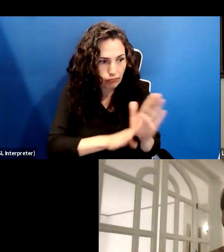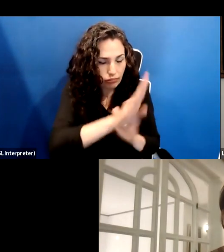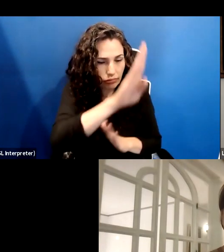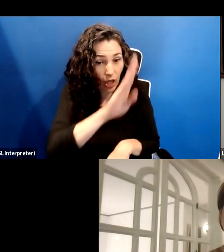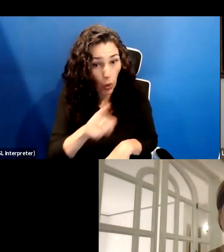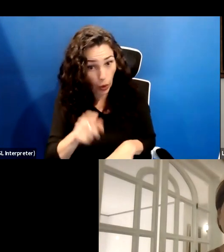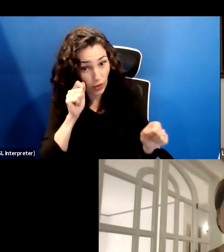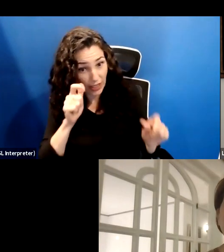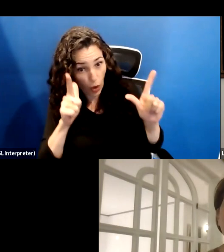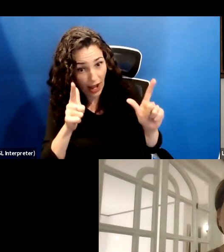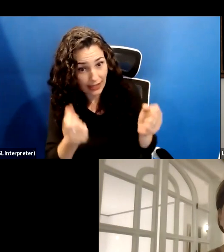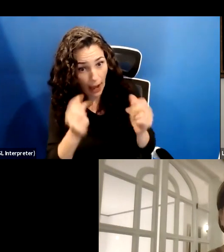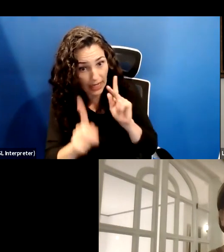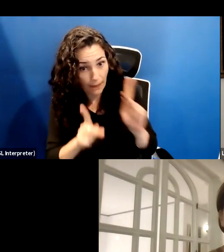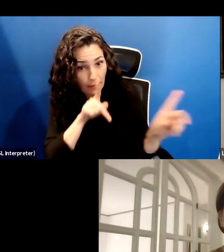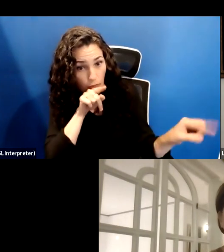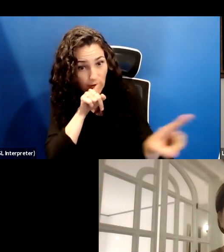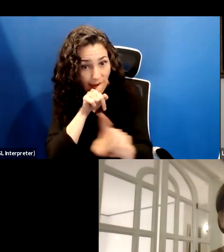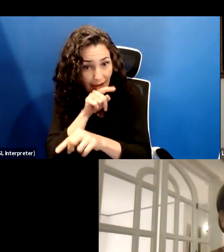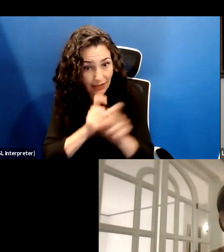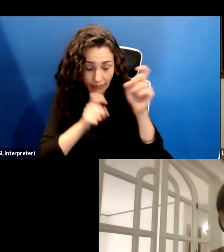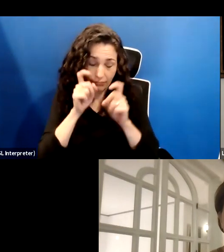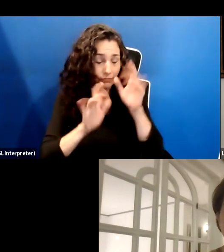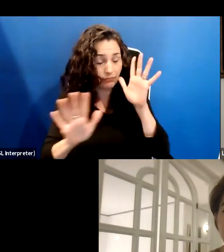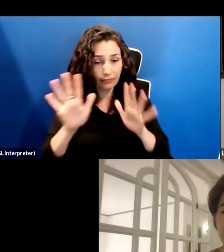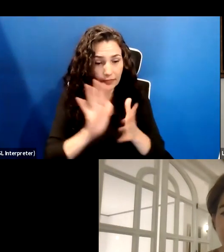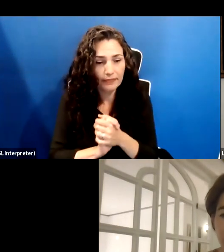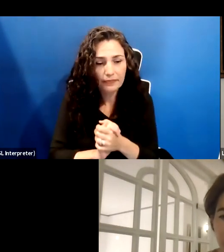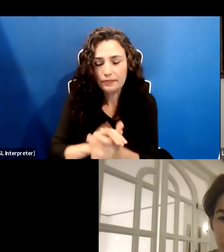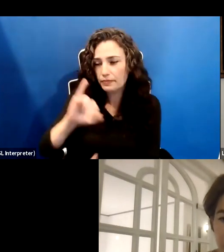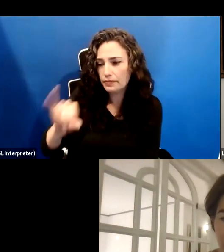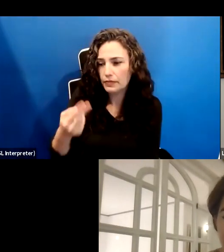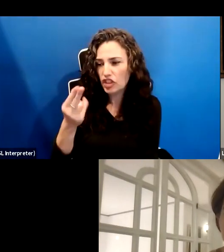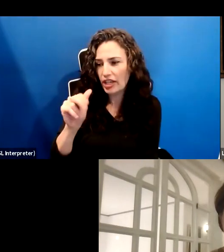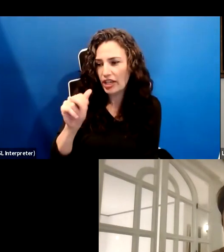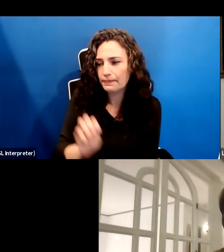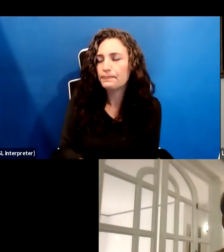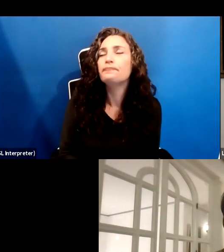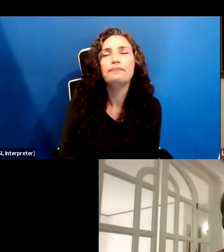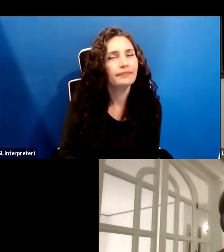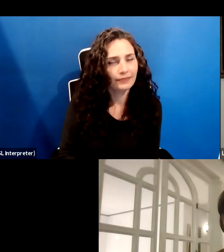I, we feel so much gratitude for the people that we filmed